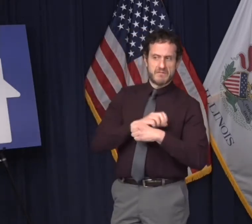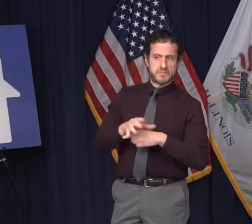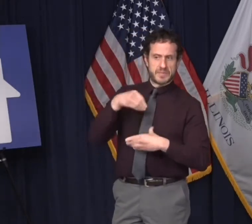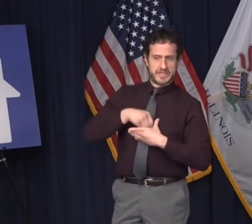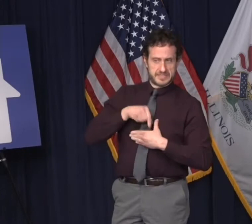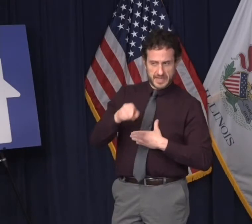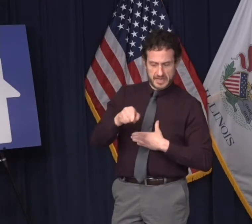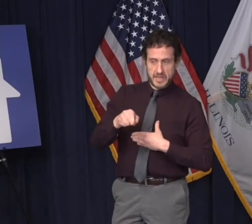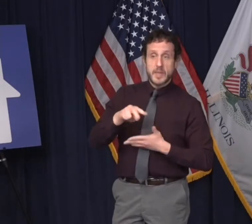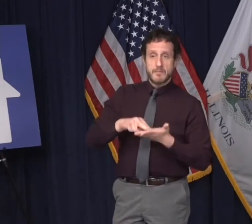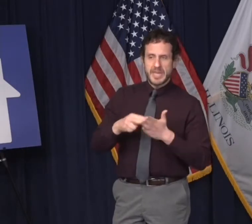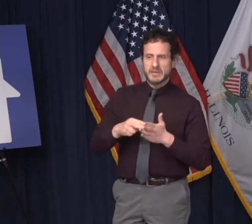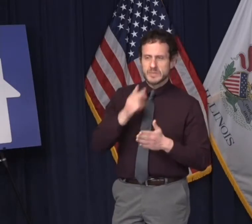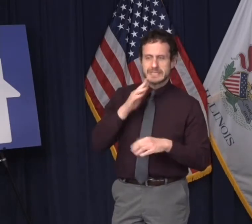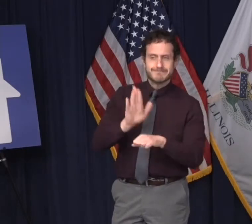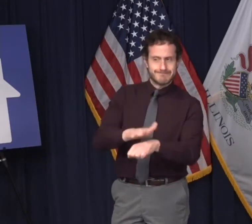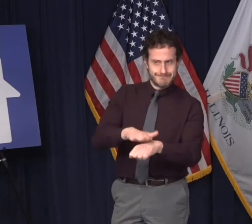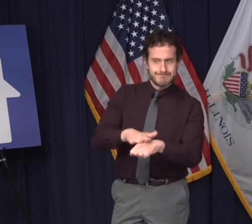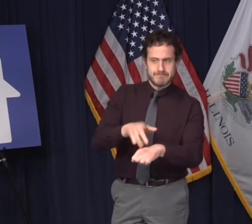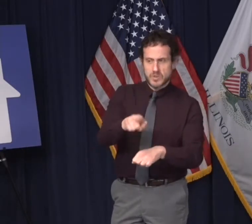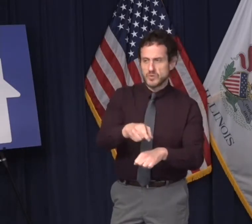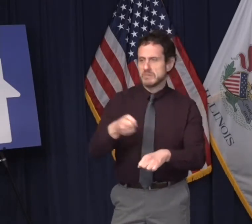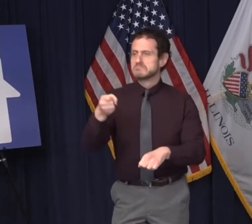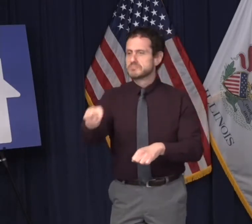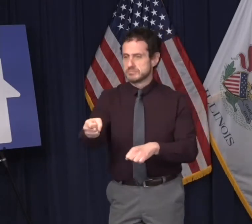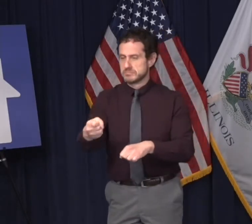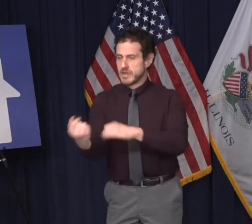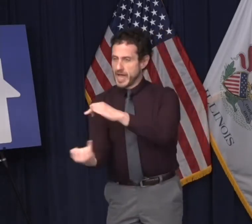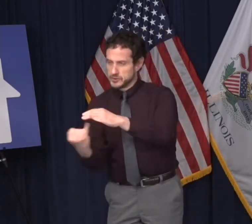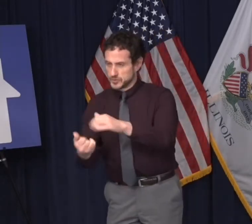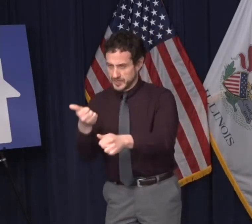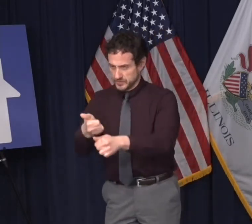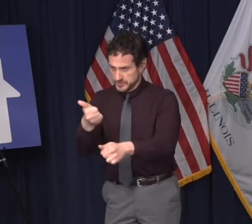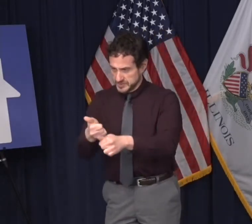POTENTIAL ASYMPTOMATIC PRETTIERS SO THEY ARE SELF-ISOLATE QUICKLY